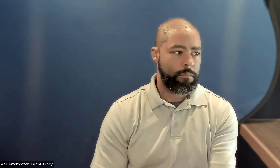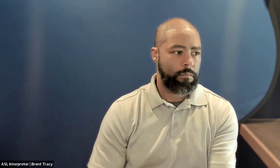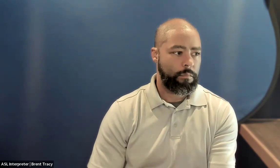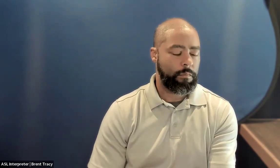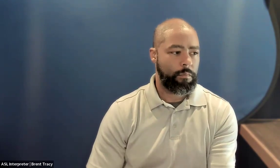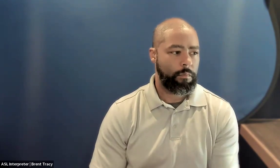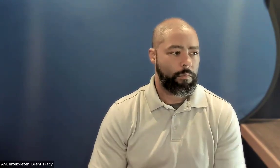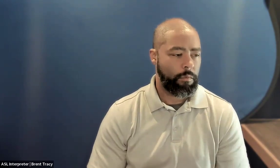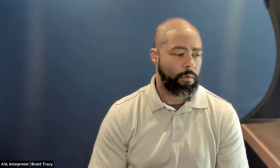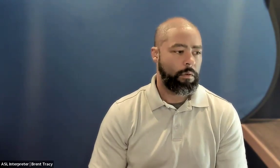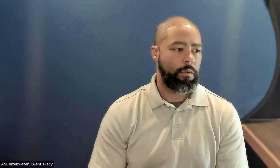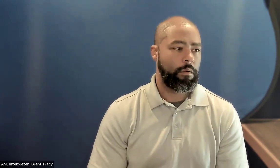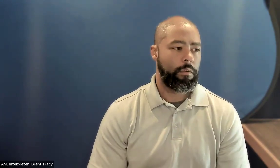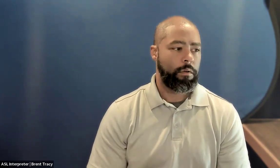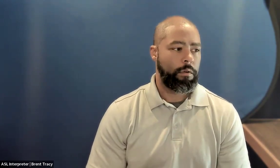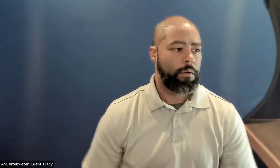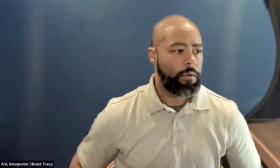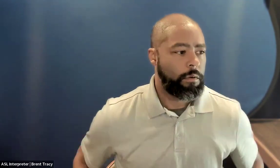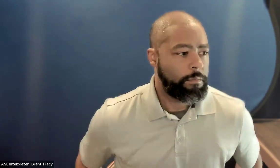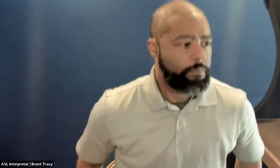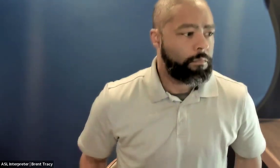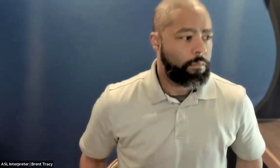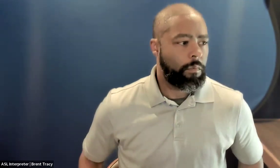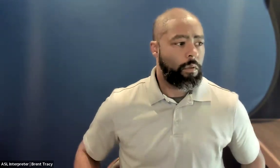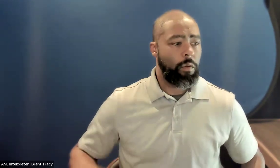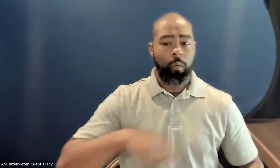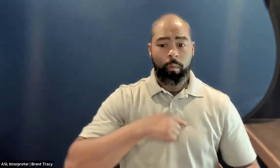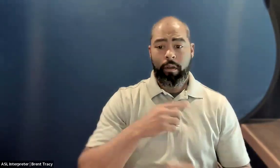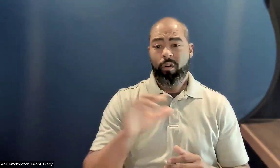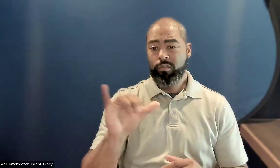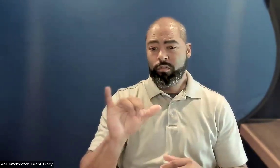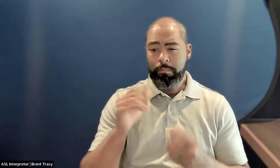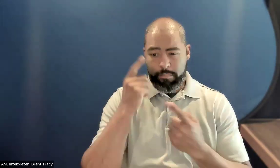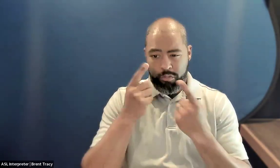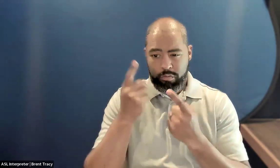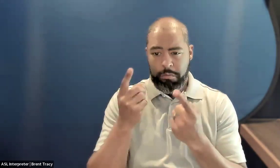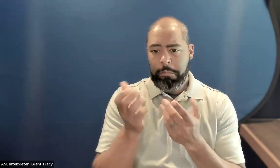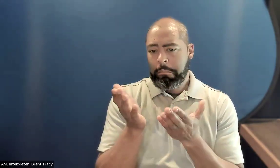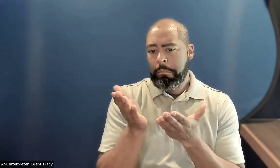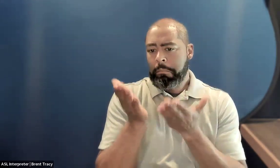through guidance that we wanted to put out for general feedback.